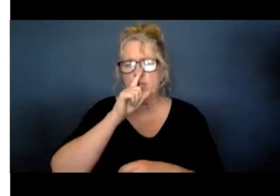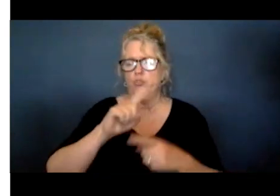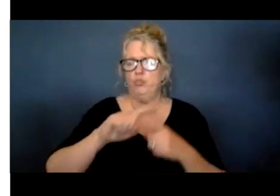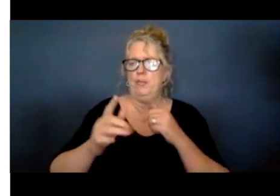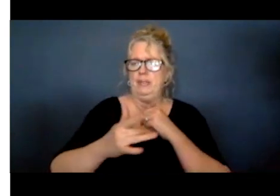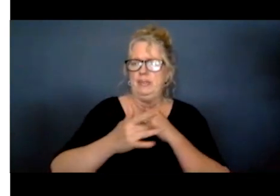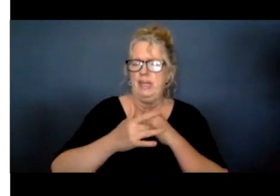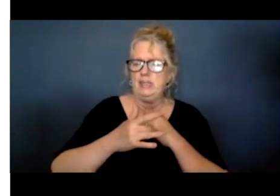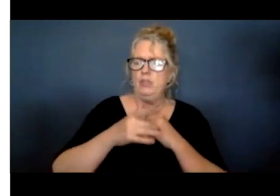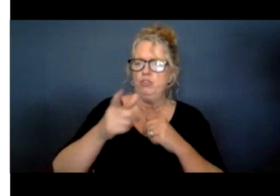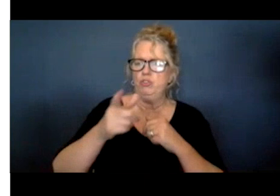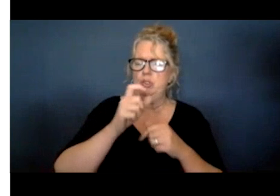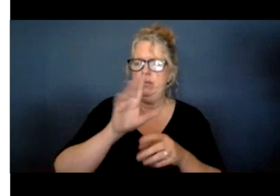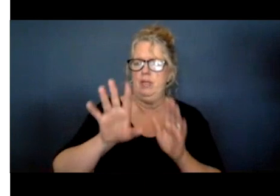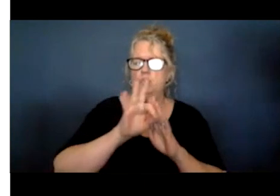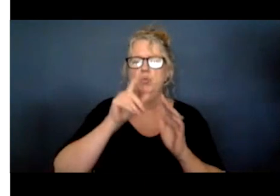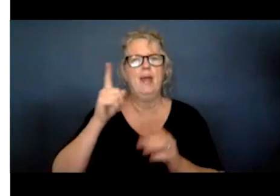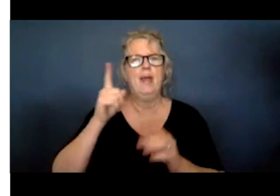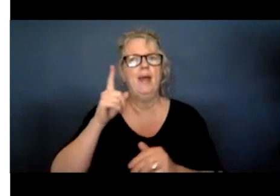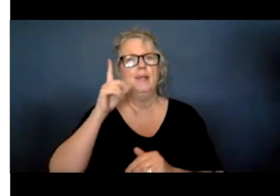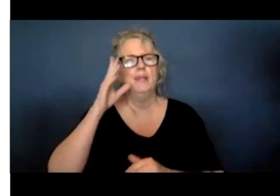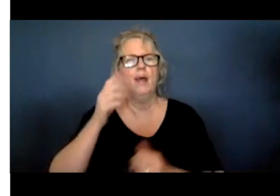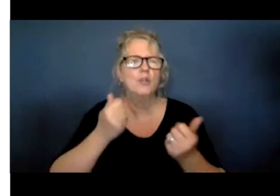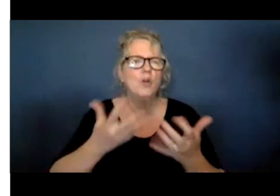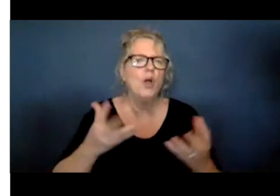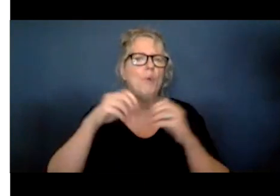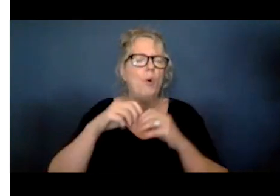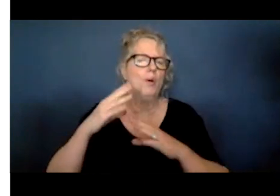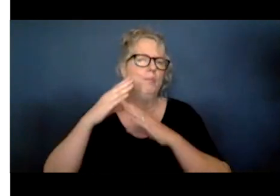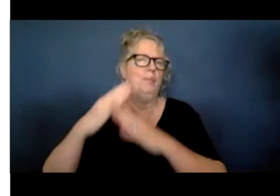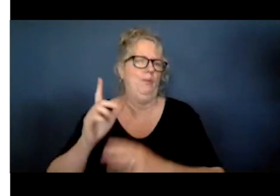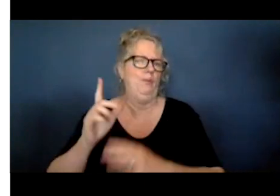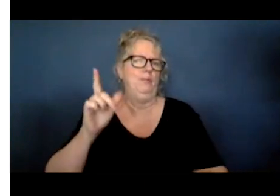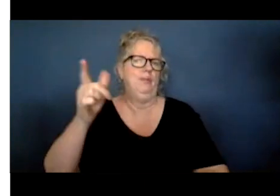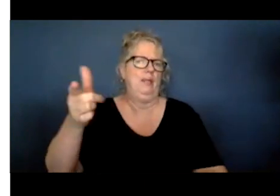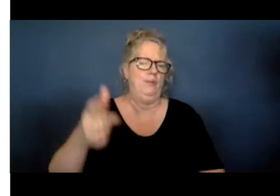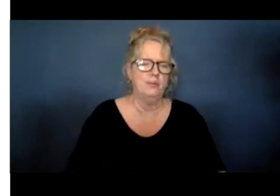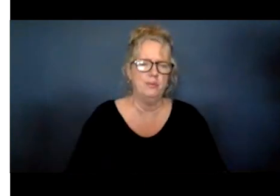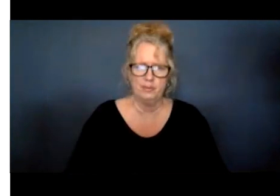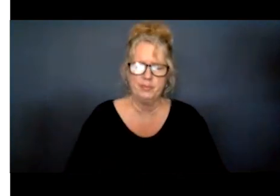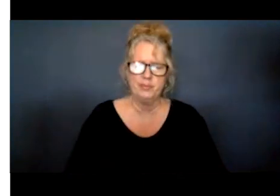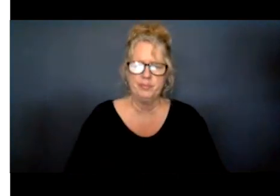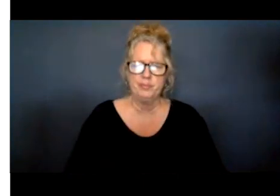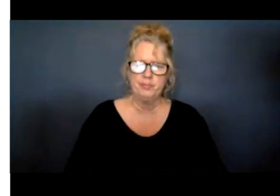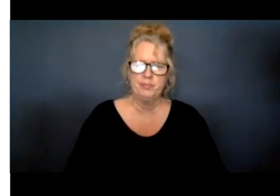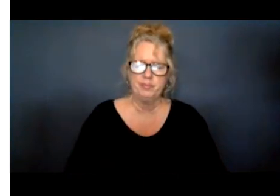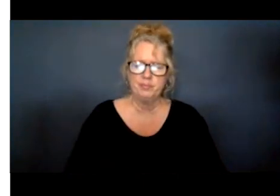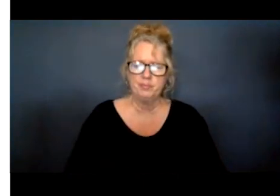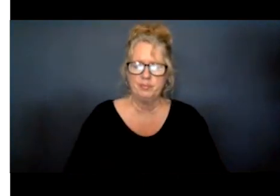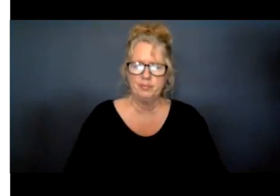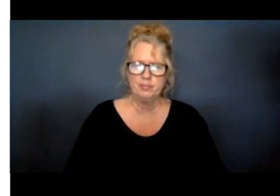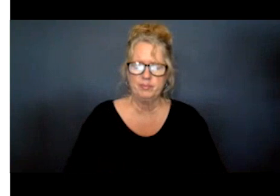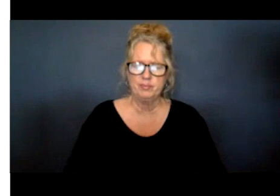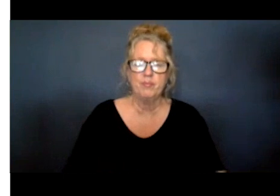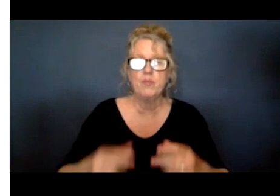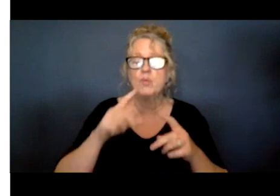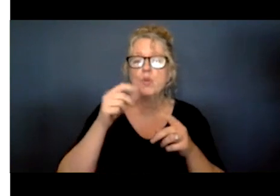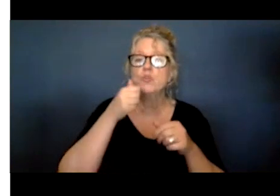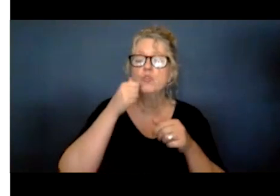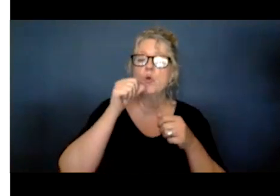won’t create new barriers in your workplace. Finally, remember that new employees with